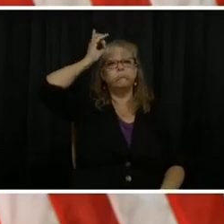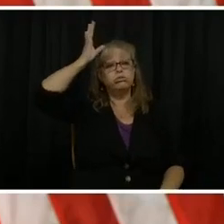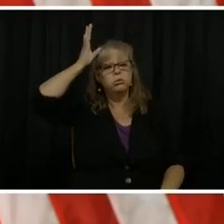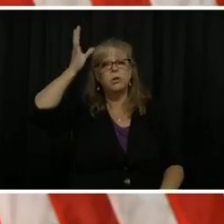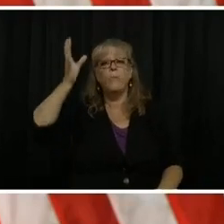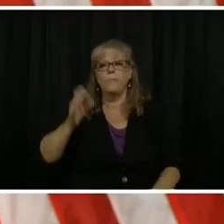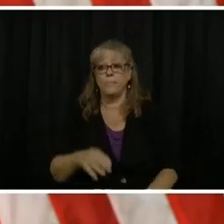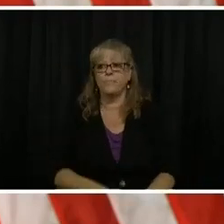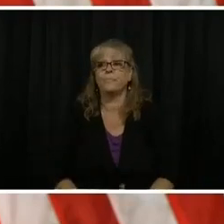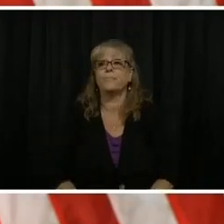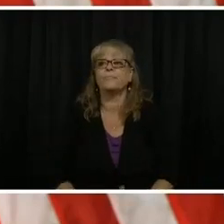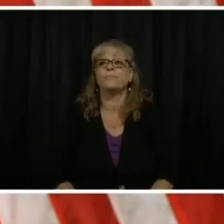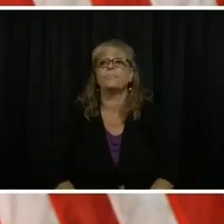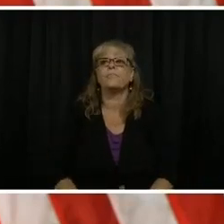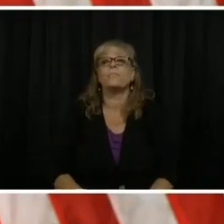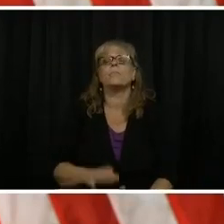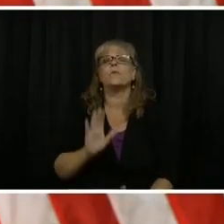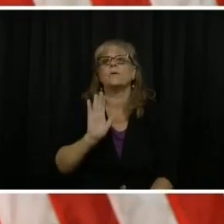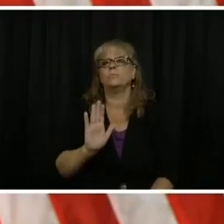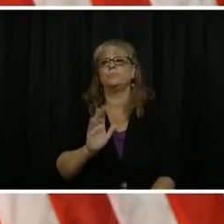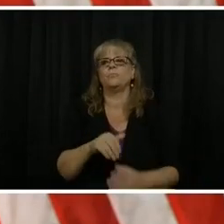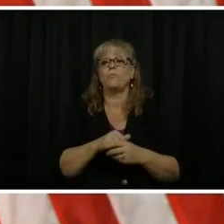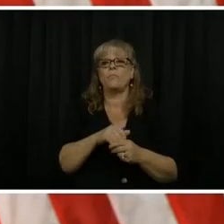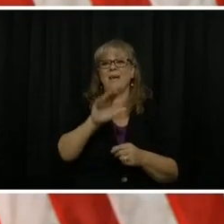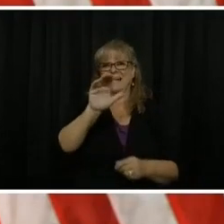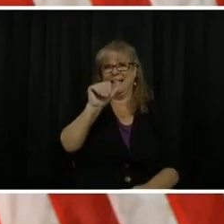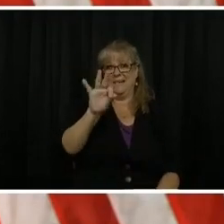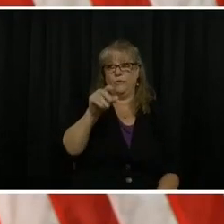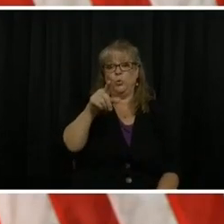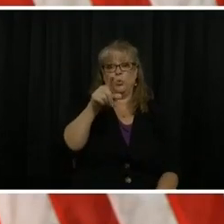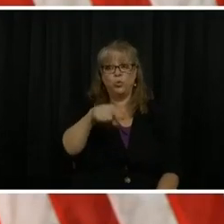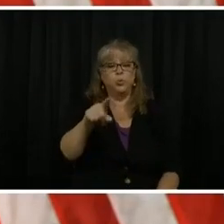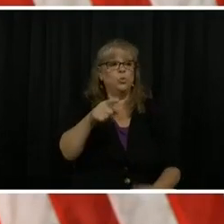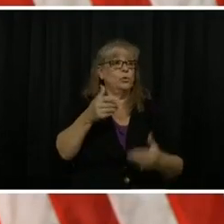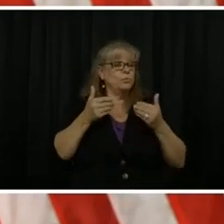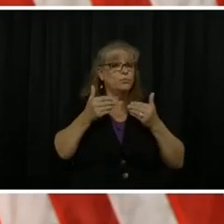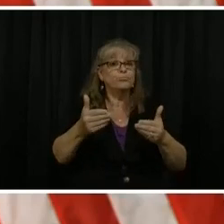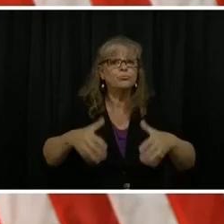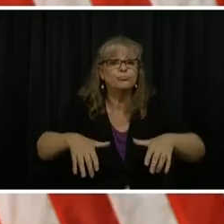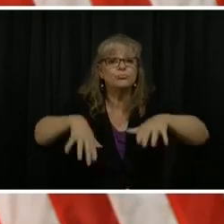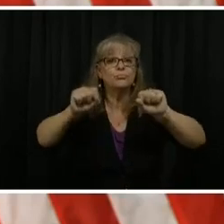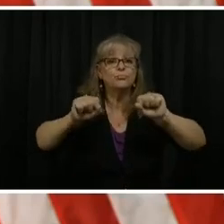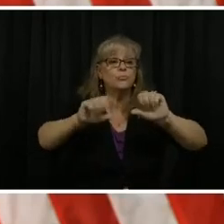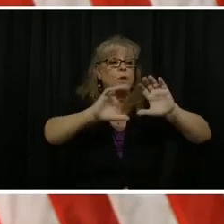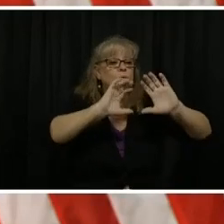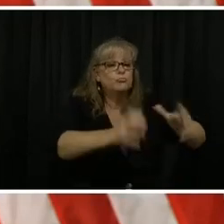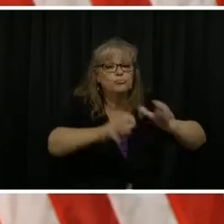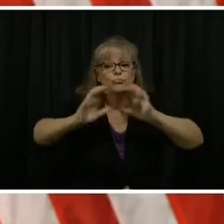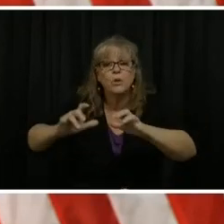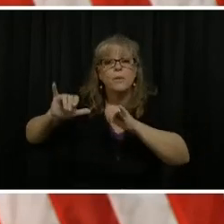THE WAY THAT WE HAVE ALL BEEN ACTING THESE LAST FEW WEEKS.